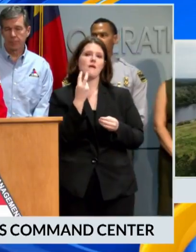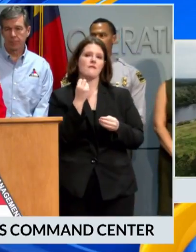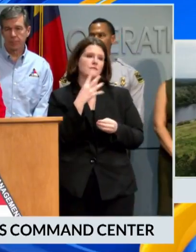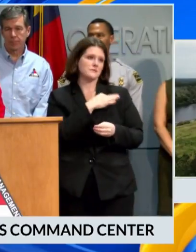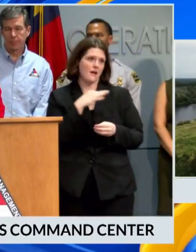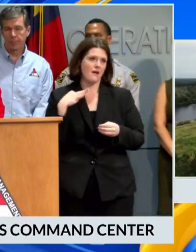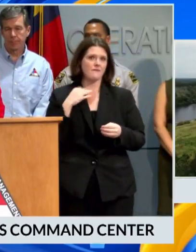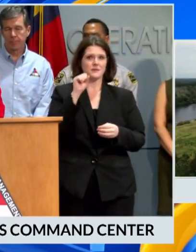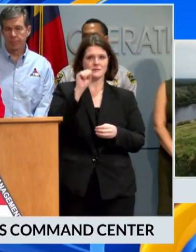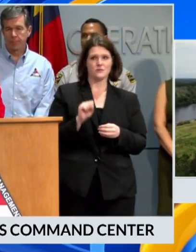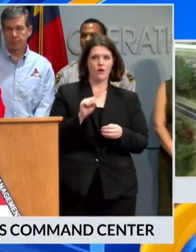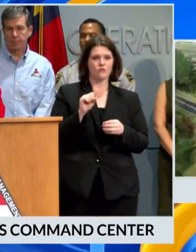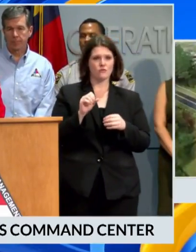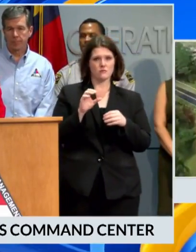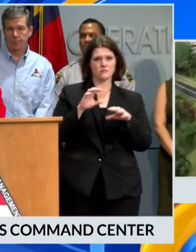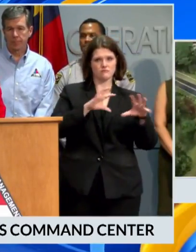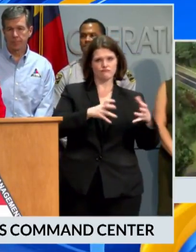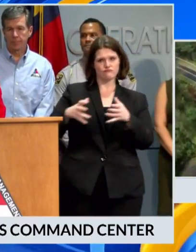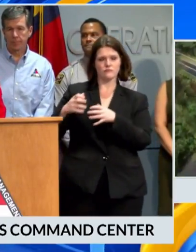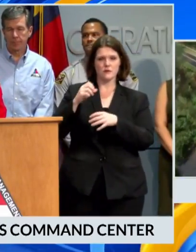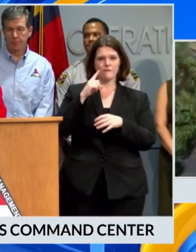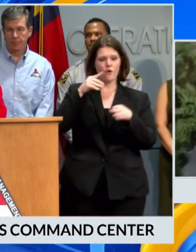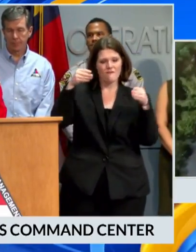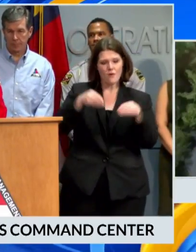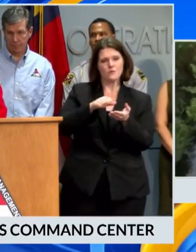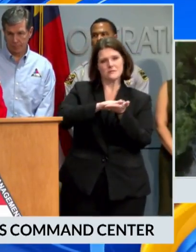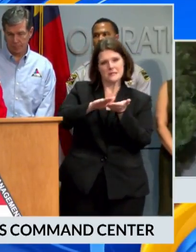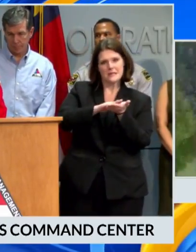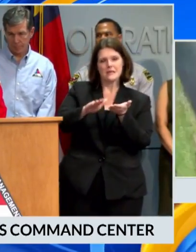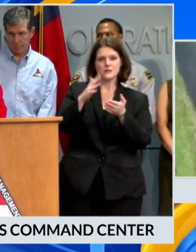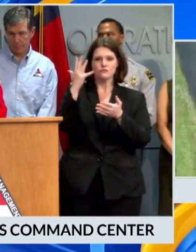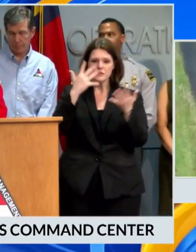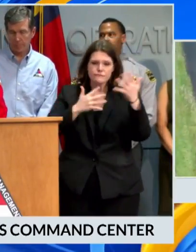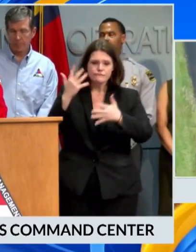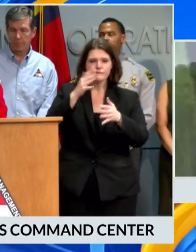FEW DAYS. WE HAVE PUSHED 12 ADDITIONAL